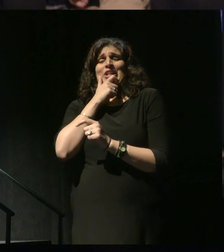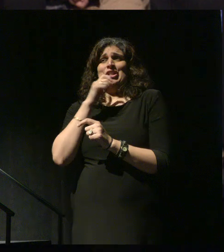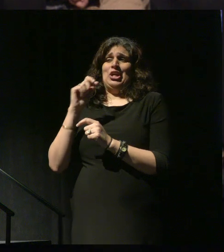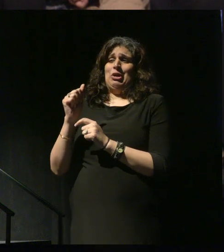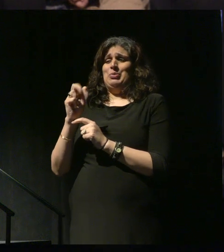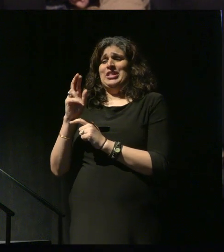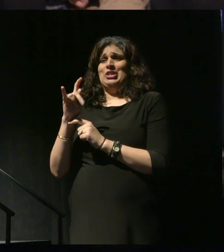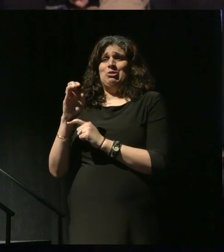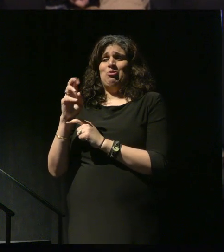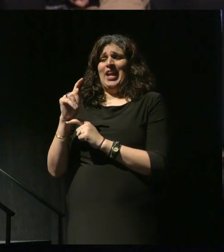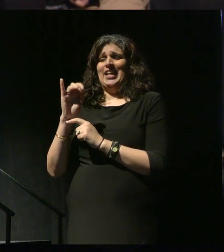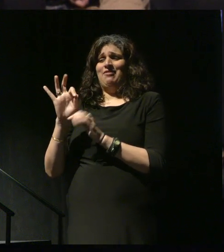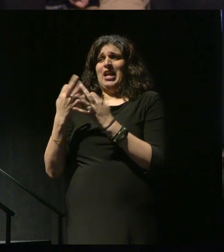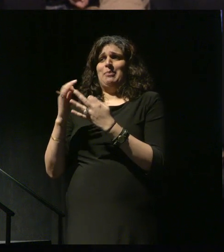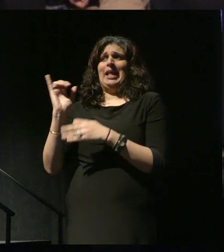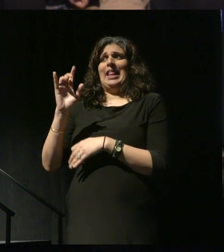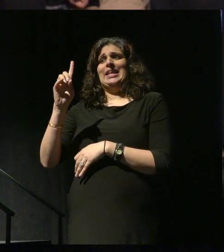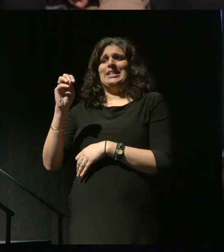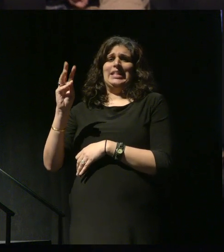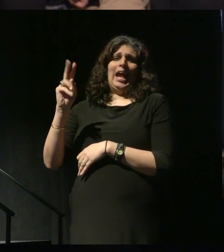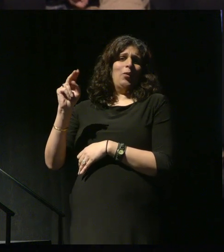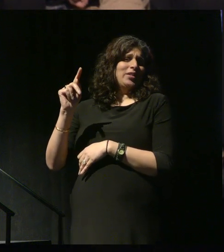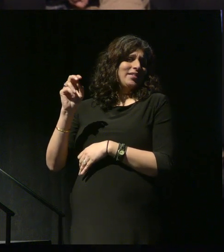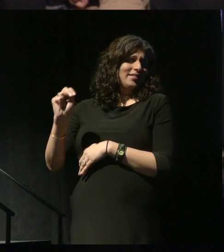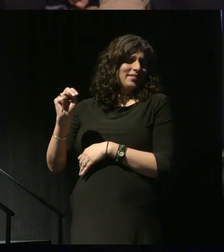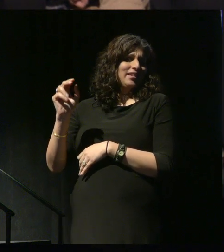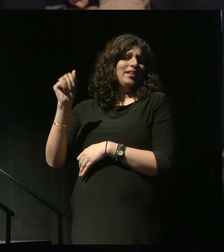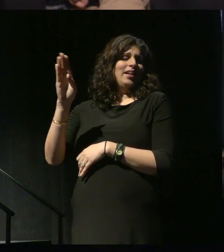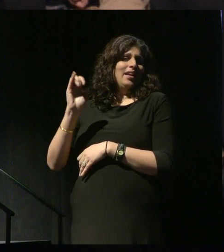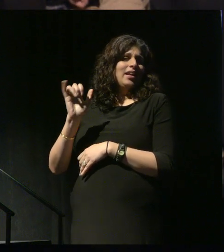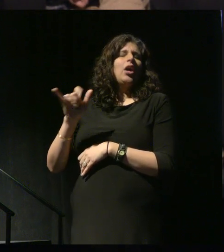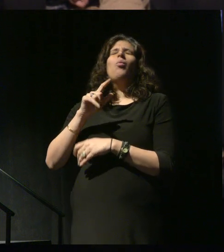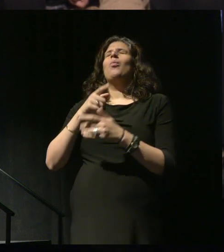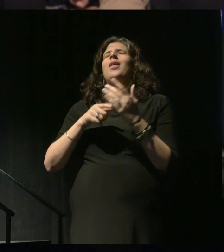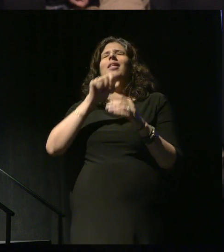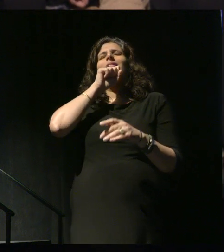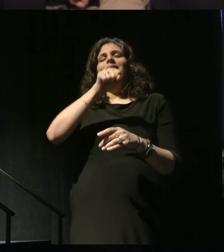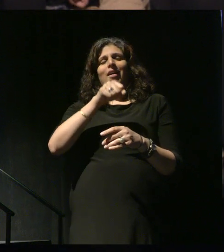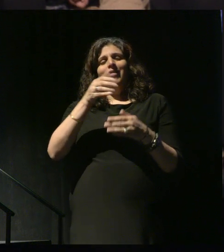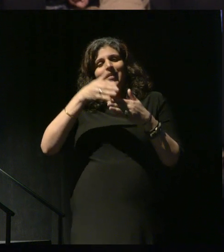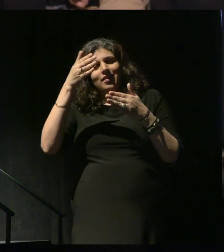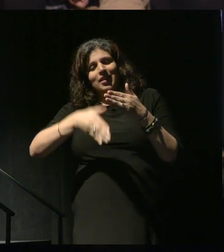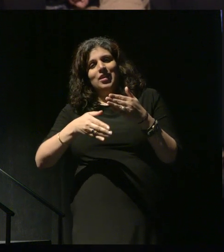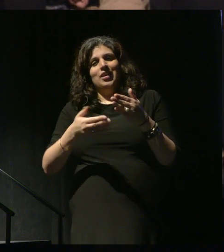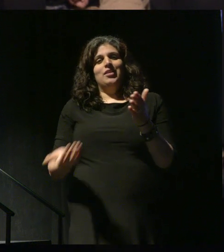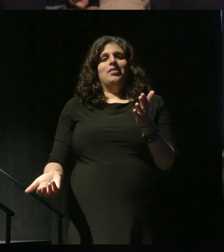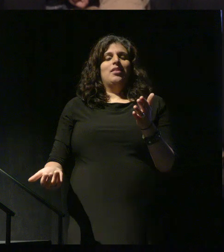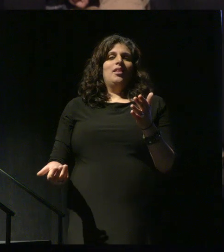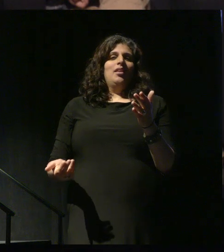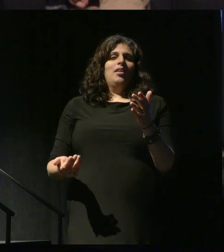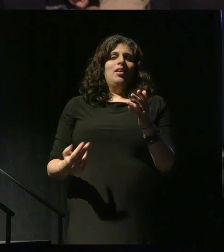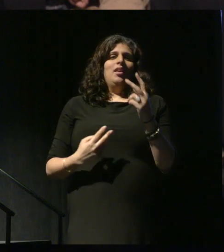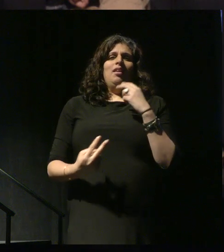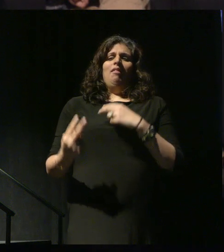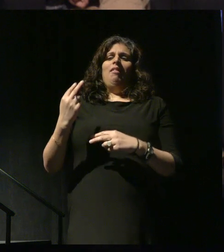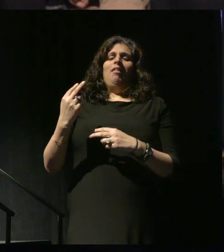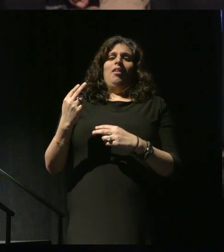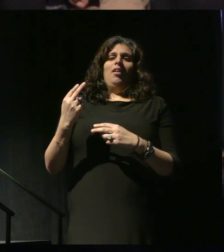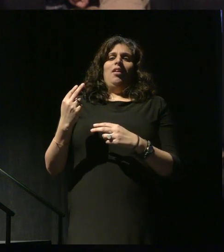like setting. And what I really loved about your memoir was at the end of the way that you kind of repudiate performing